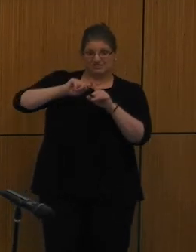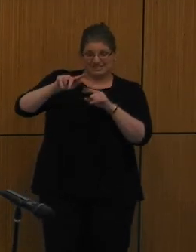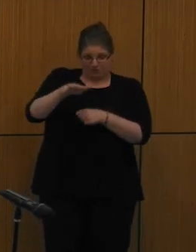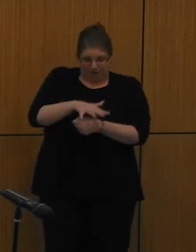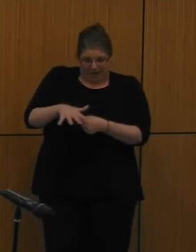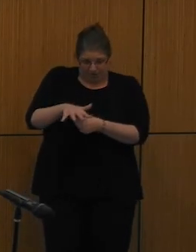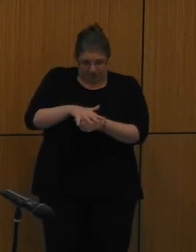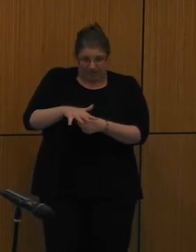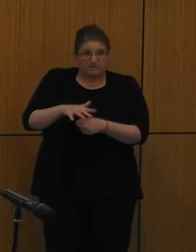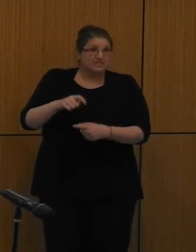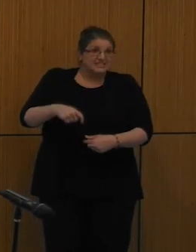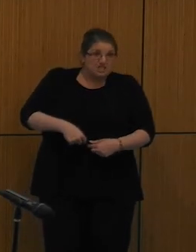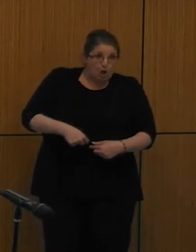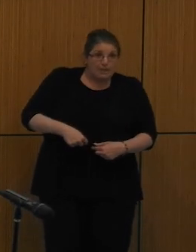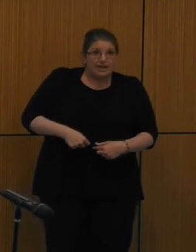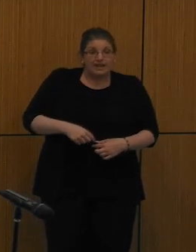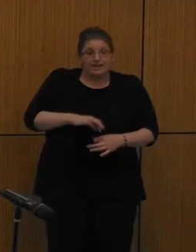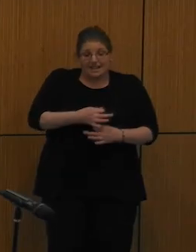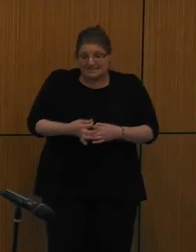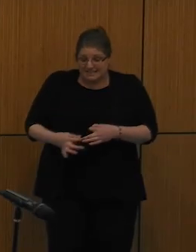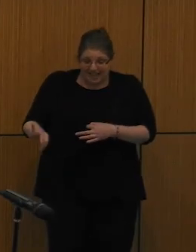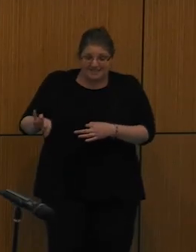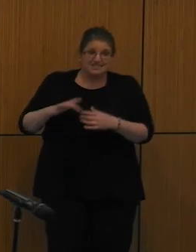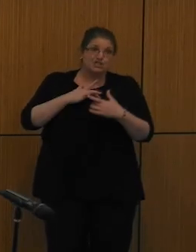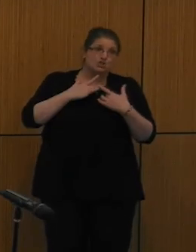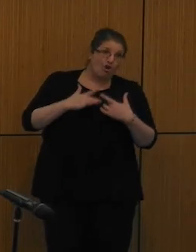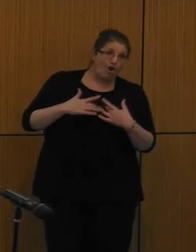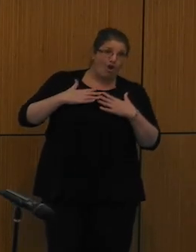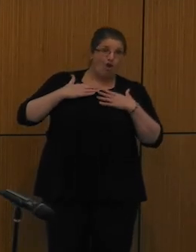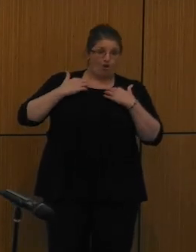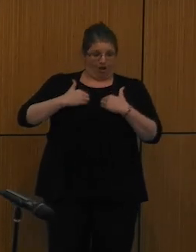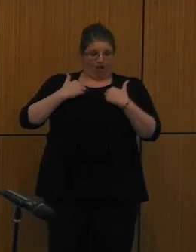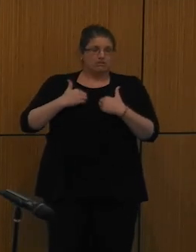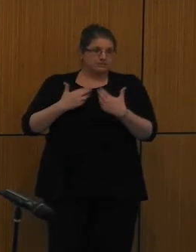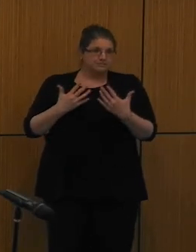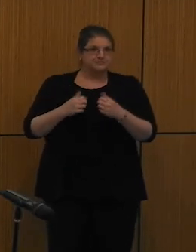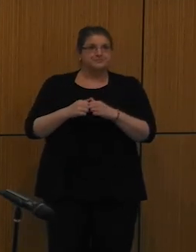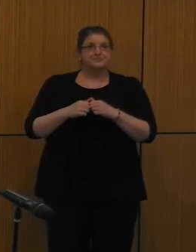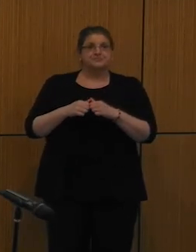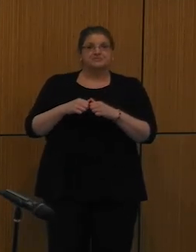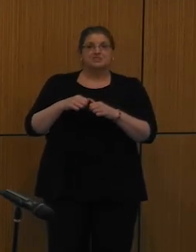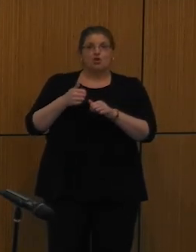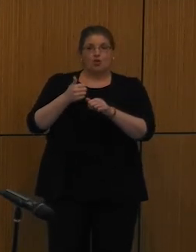Stomach, intestines, heart and lungs and so on. And in this system, in this highway,